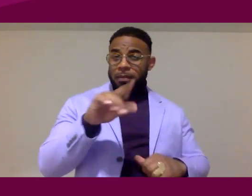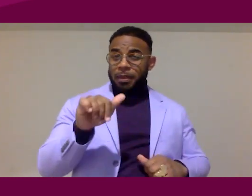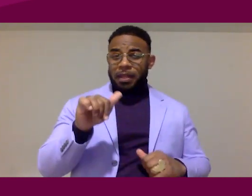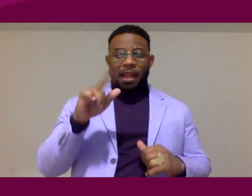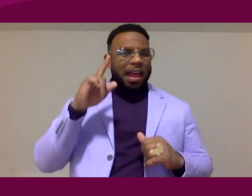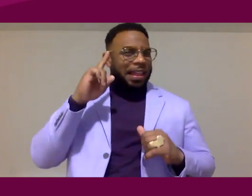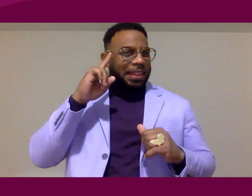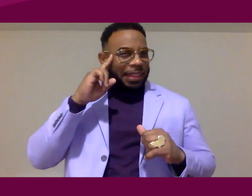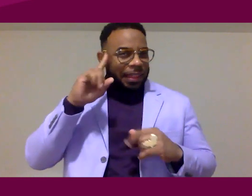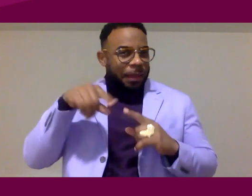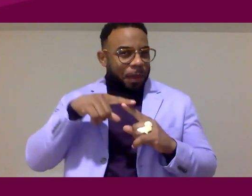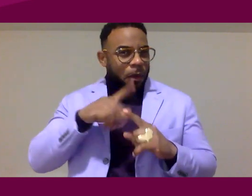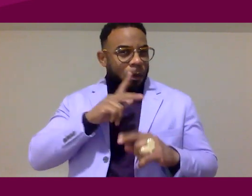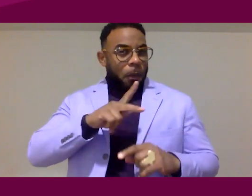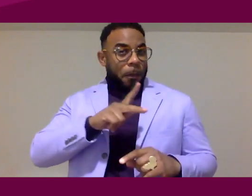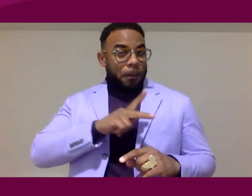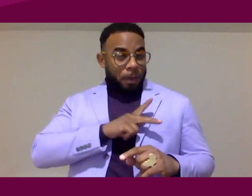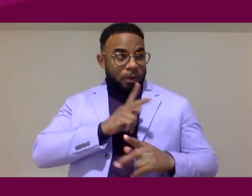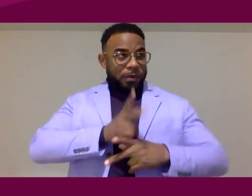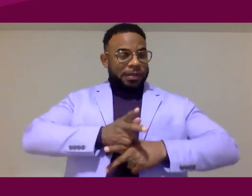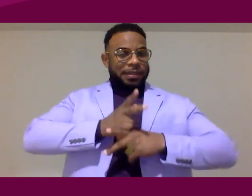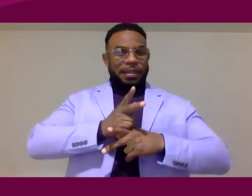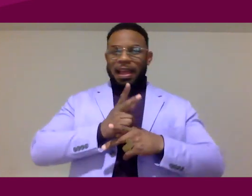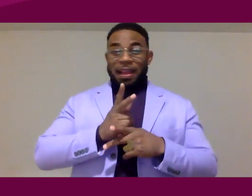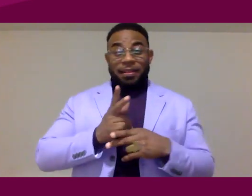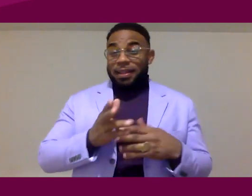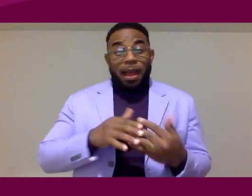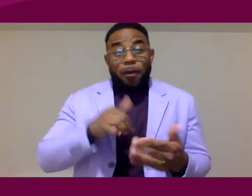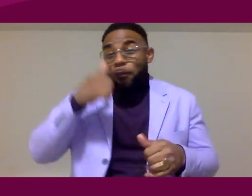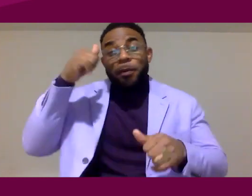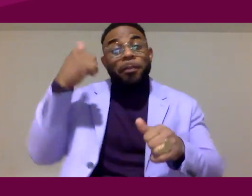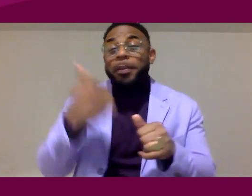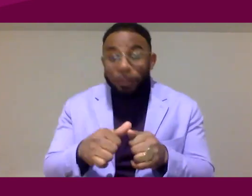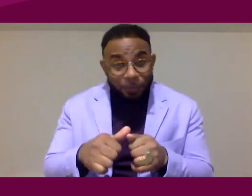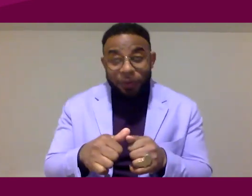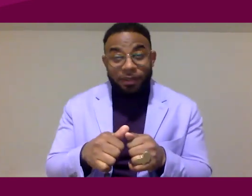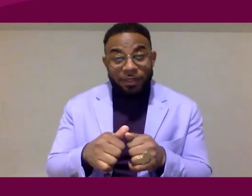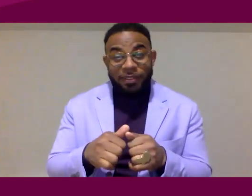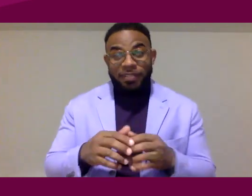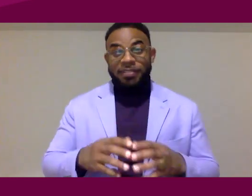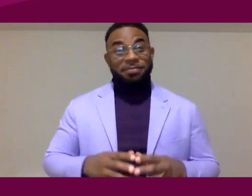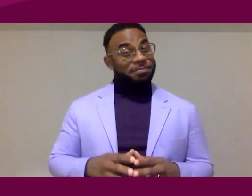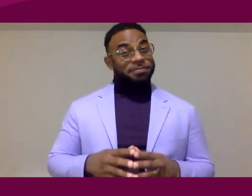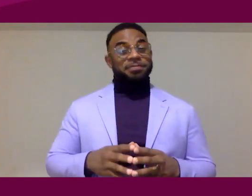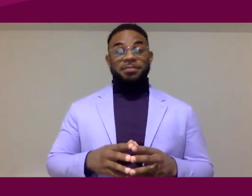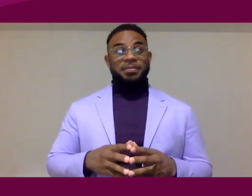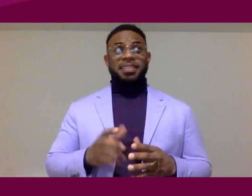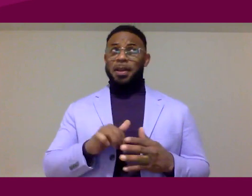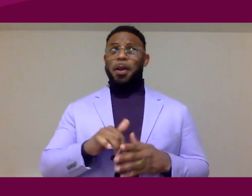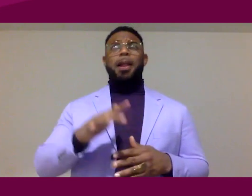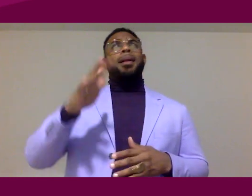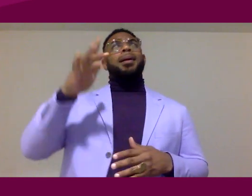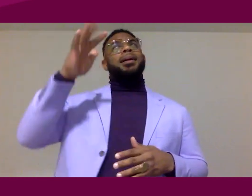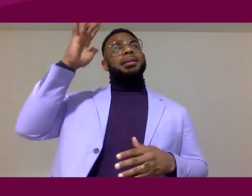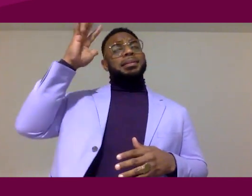think about personal care. I don't even remember. This was a very long time ago.